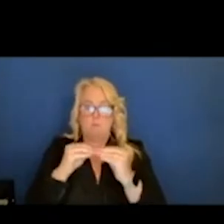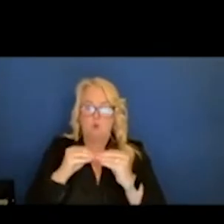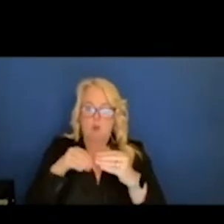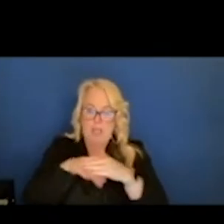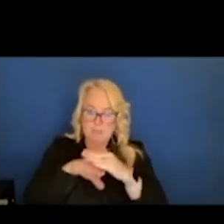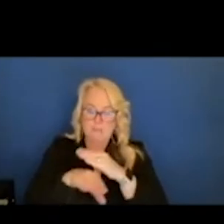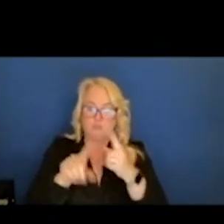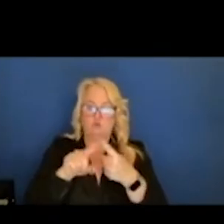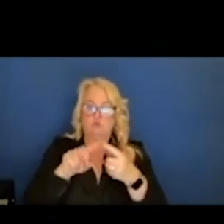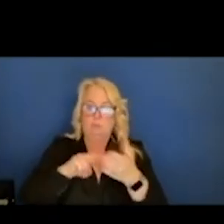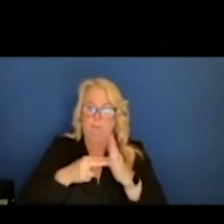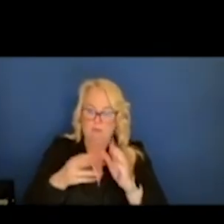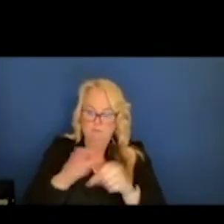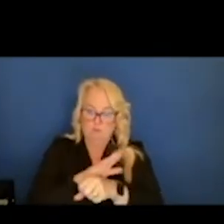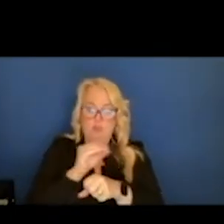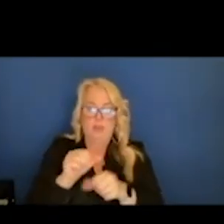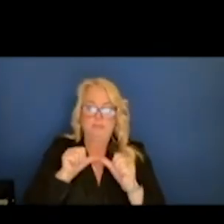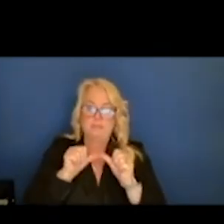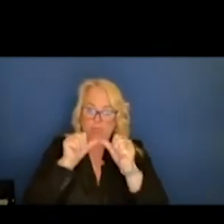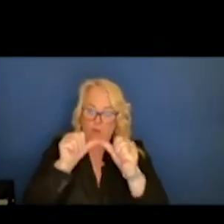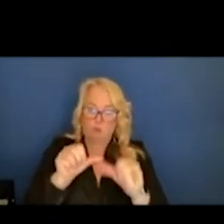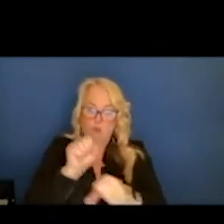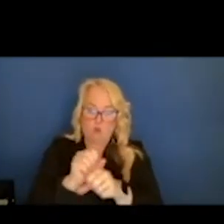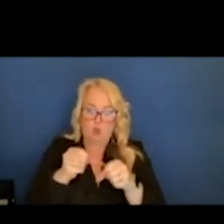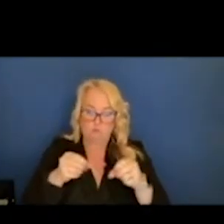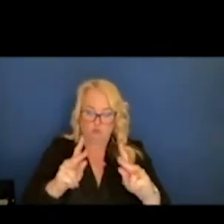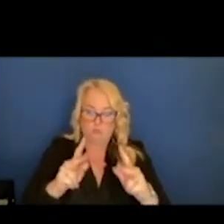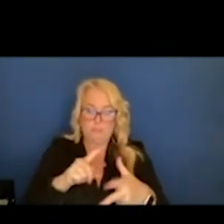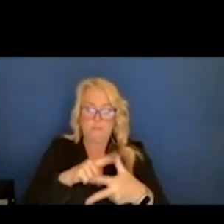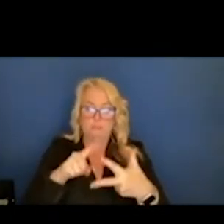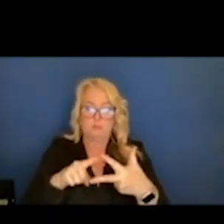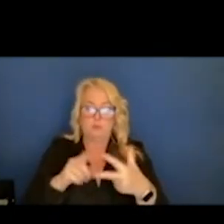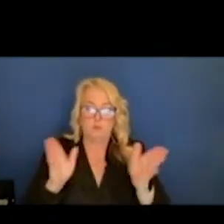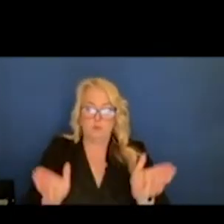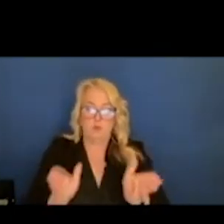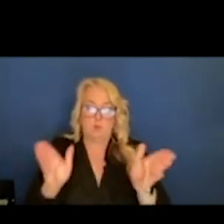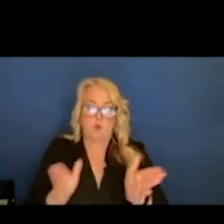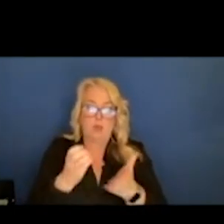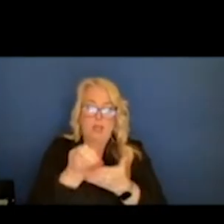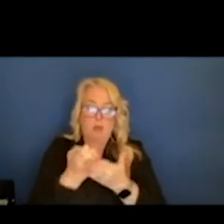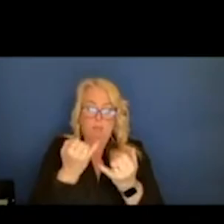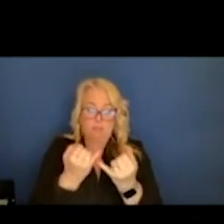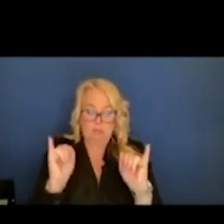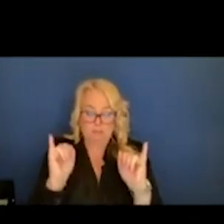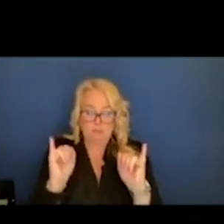to meaningful and sustainable work opportunities. Promote economic independence, empowering